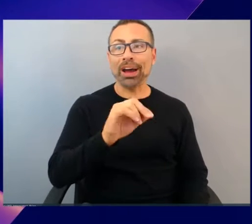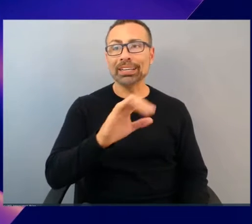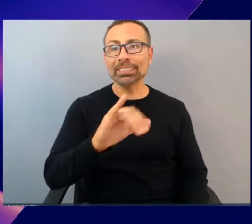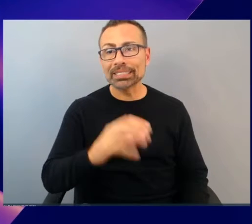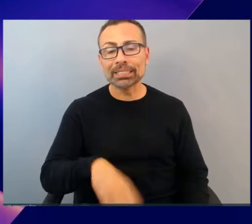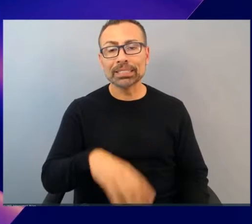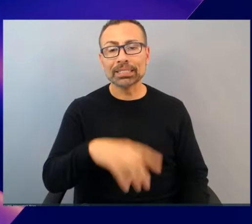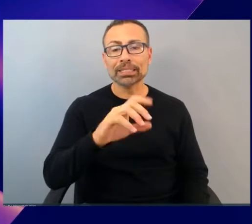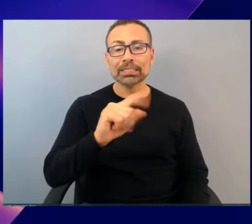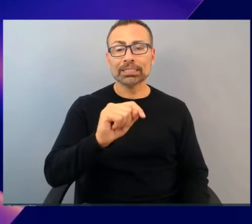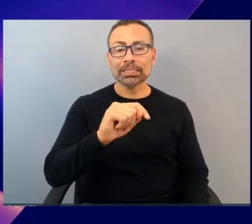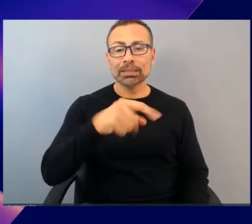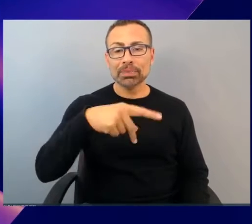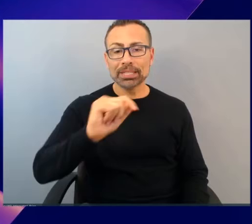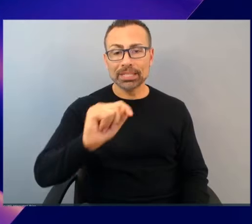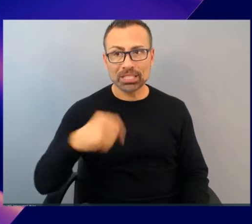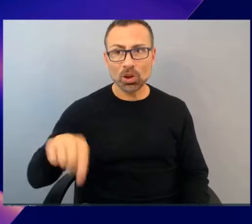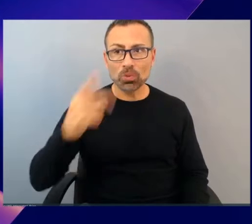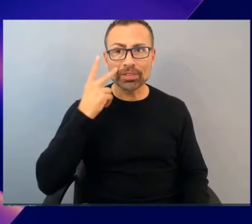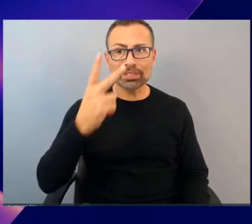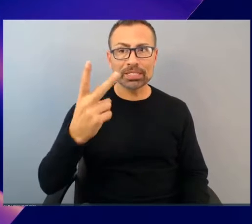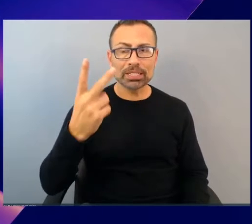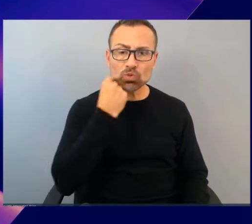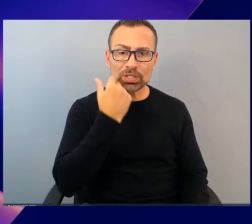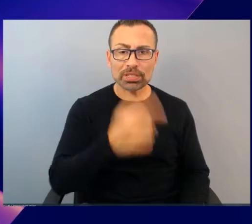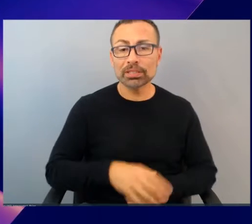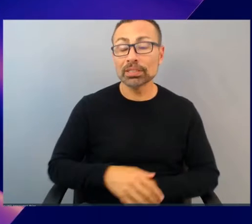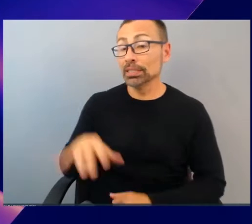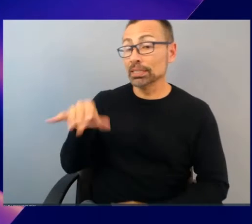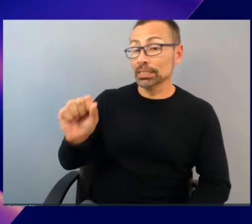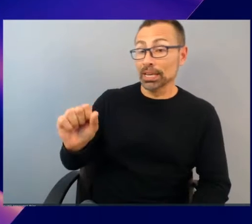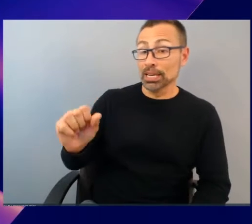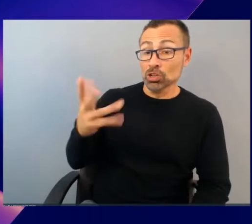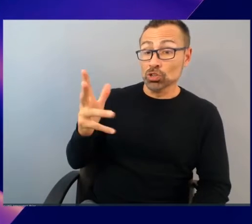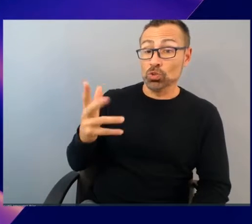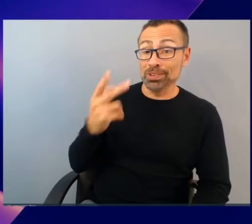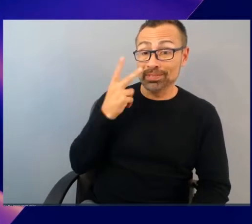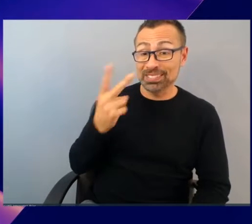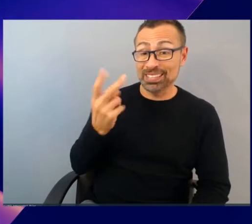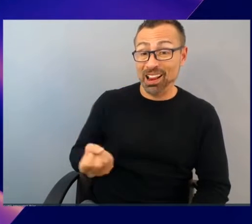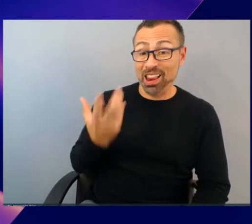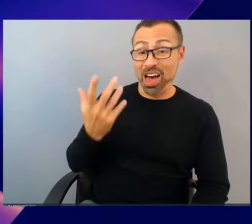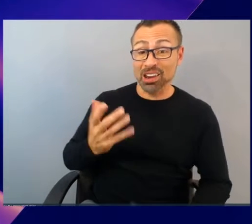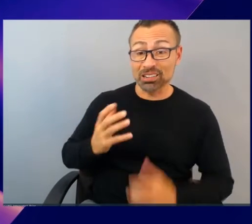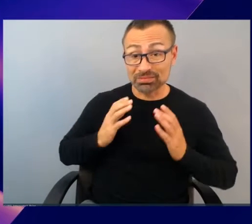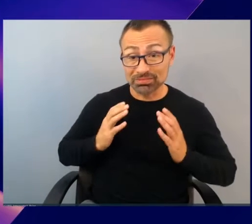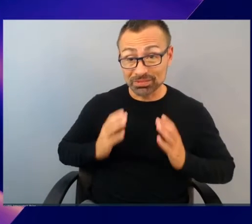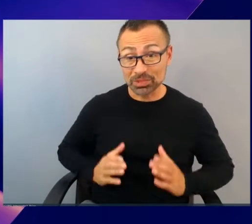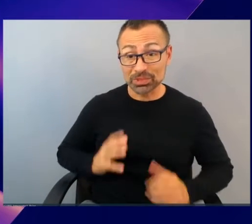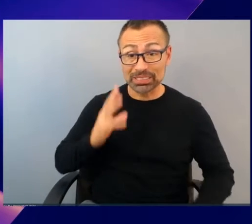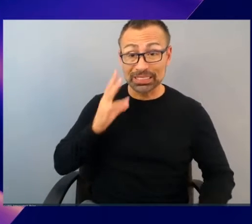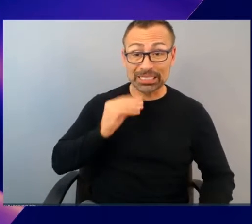Yeah, Steve, recently we've had a lot of customers who have seen buckets deleted